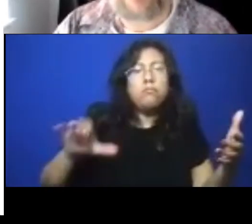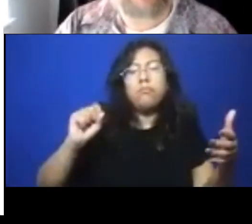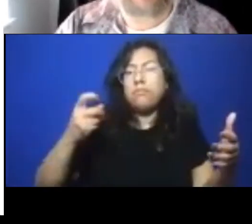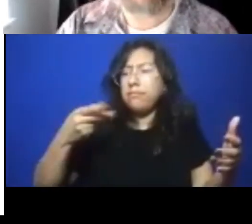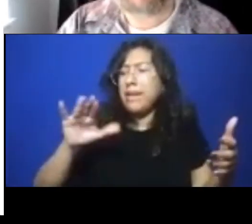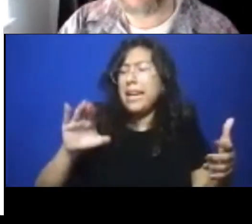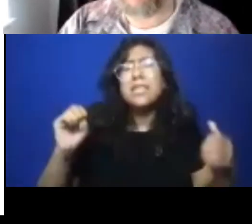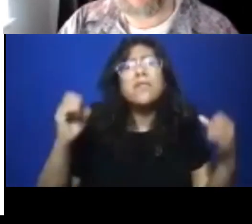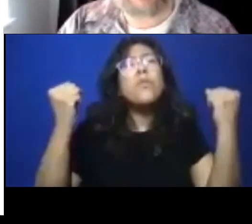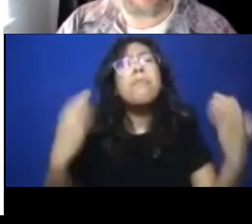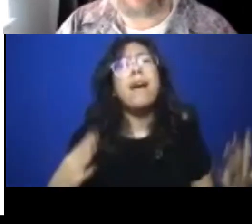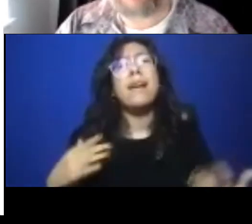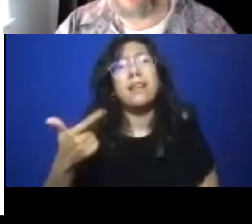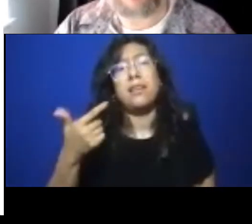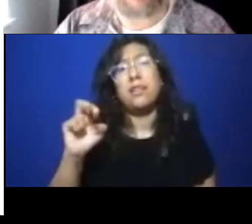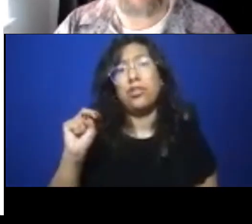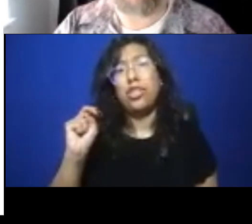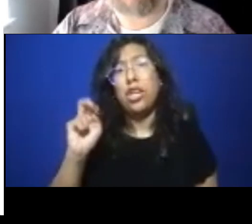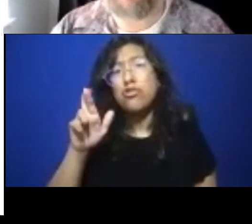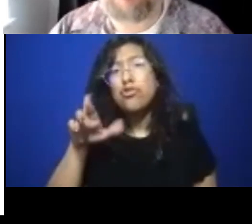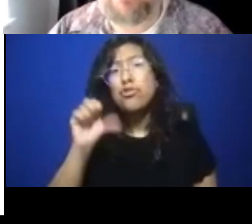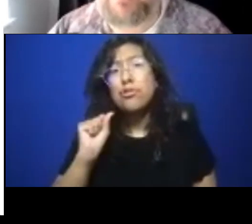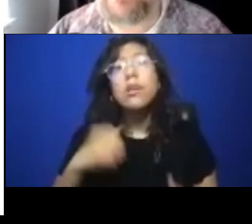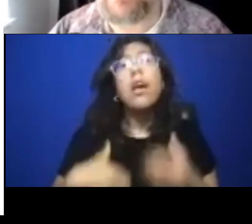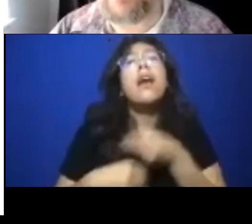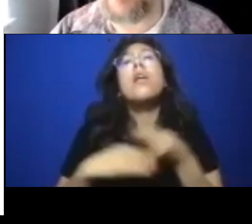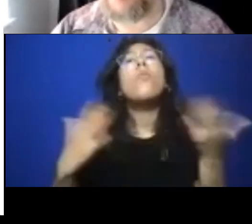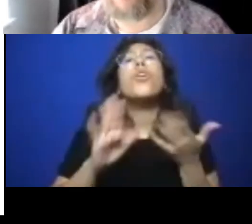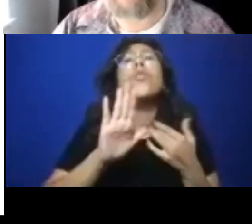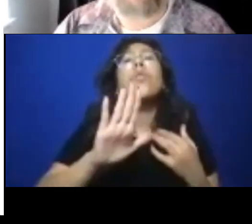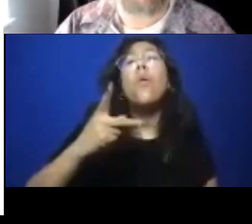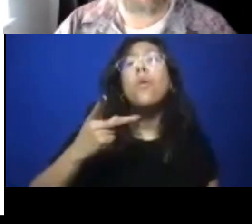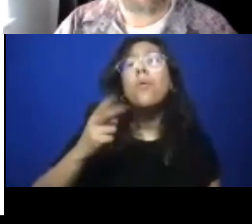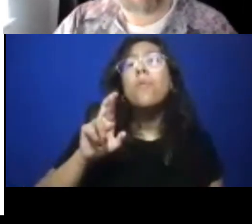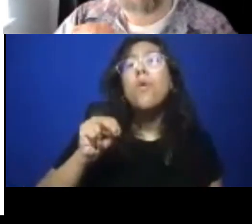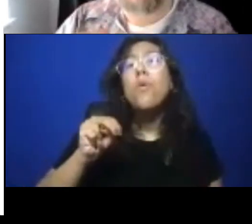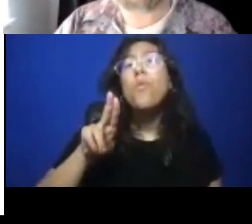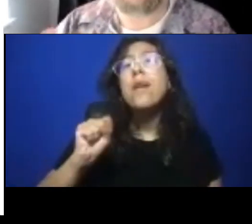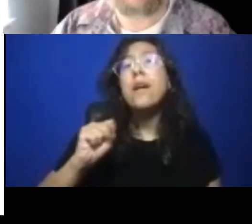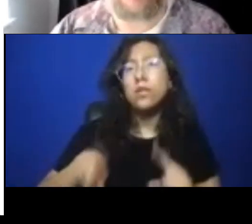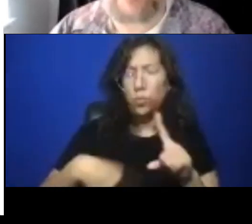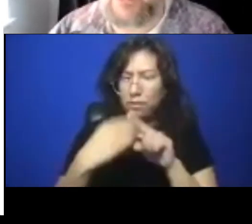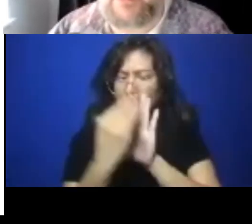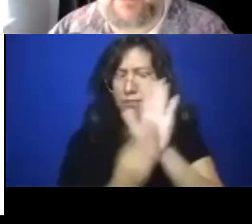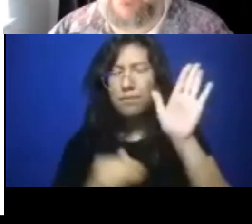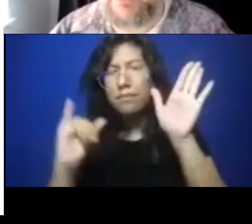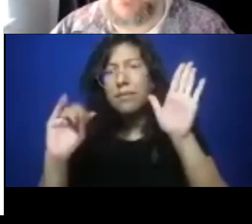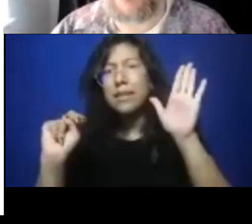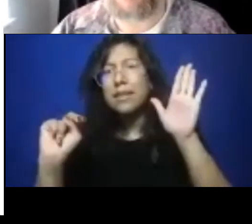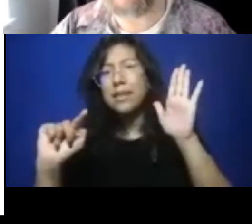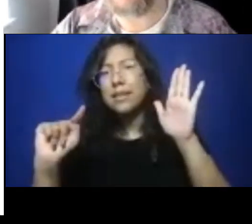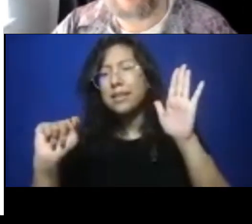and that can be as simple as adding things like what are your pronouns on an intake form, or what is the name that you would like me to use